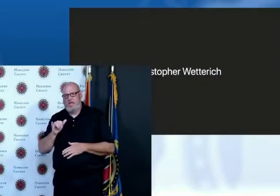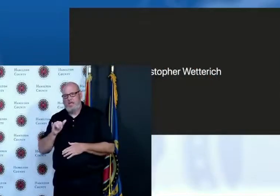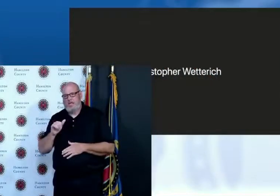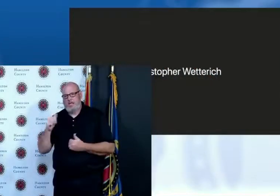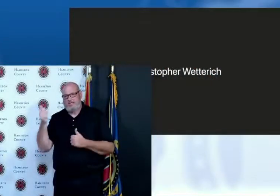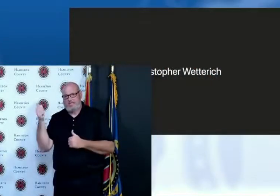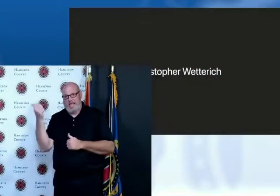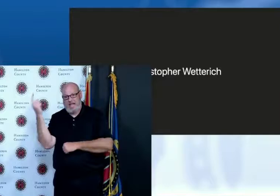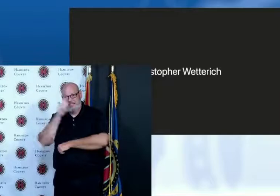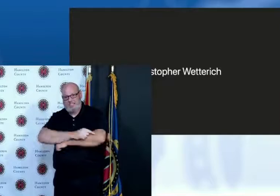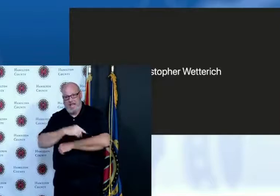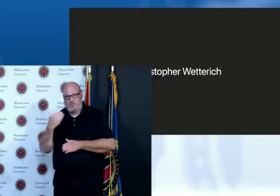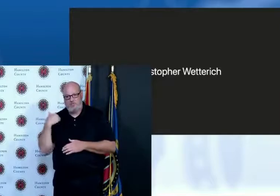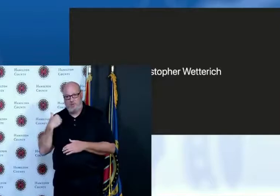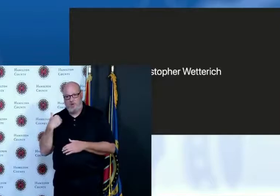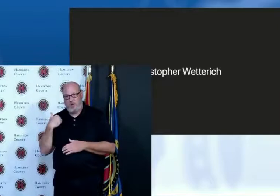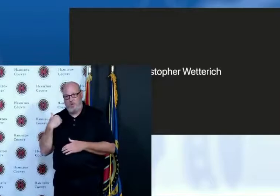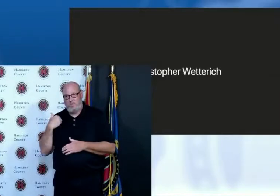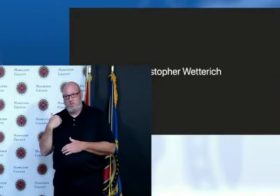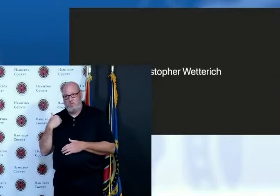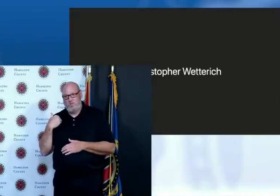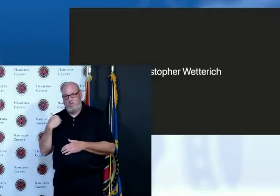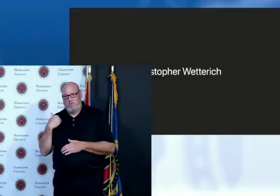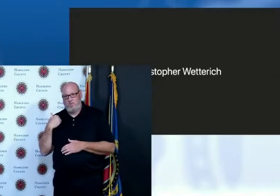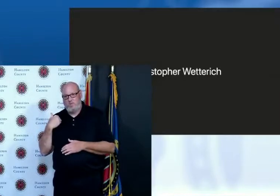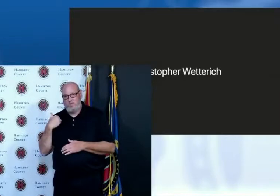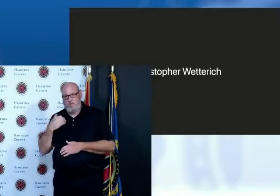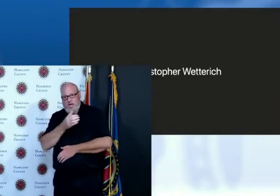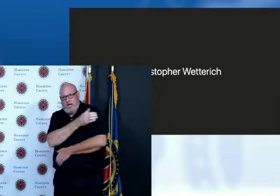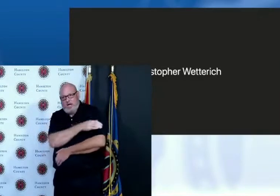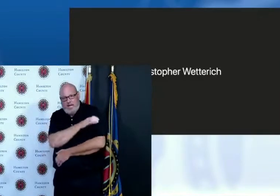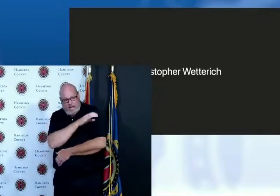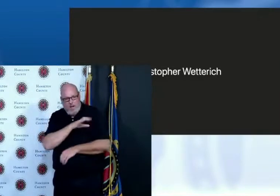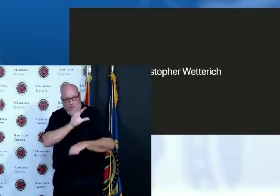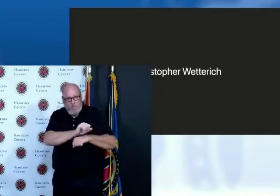very consistently without any issue and about 10 days ago on a Friday our first clinic didn't